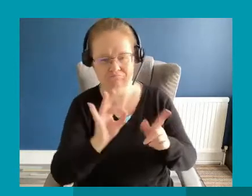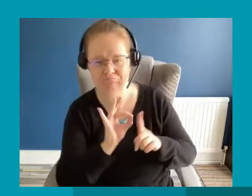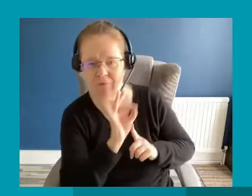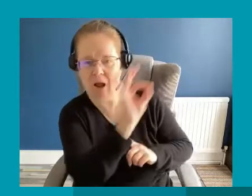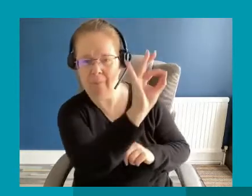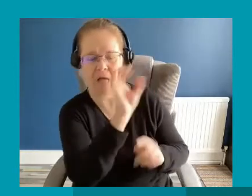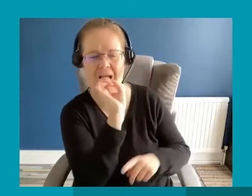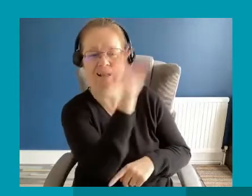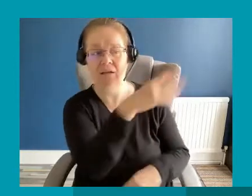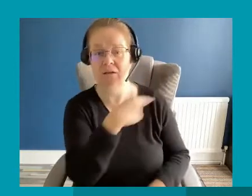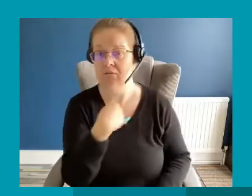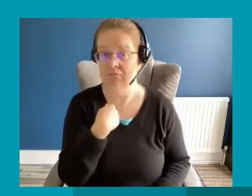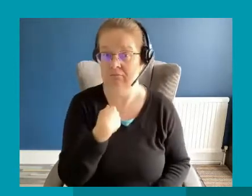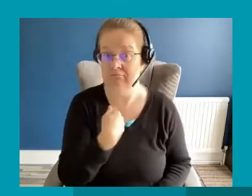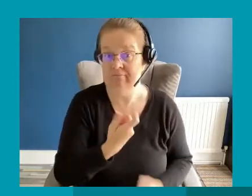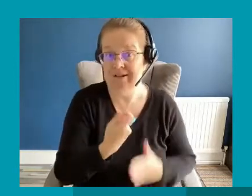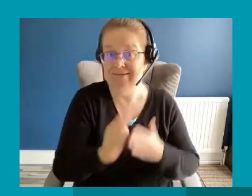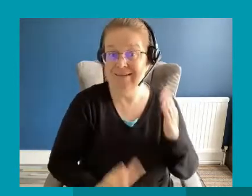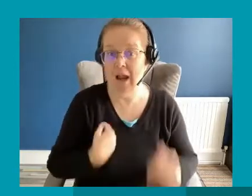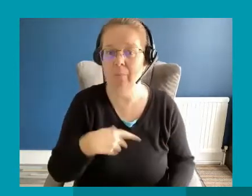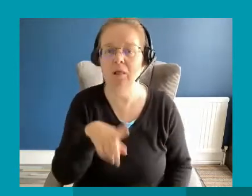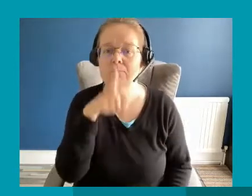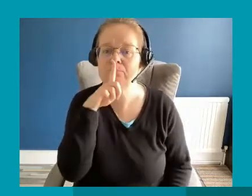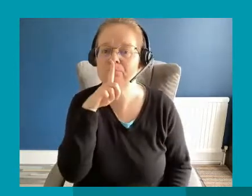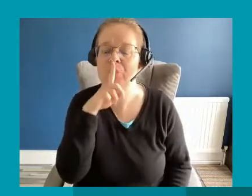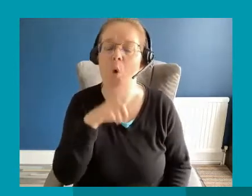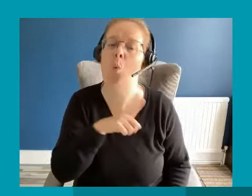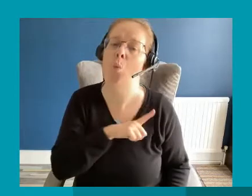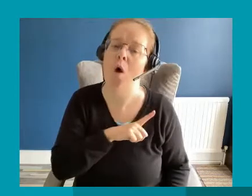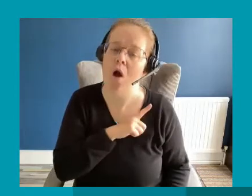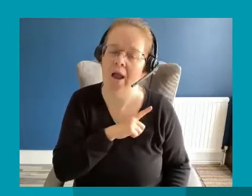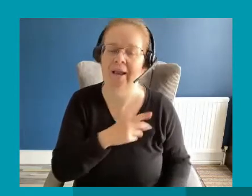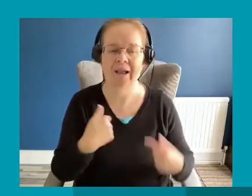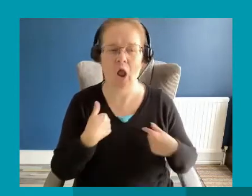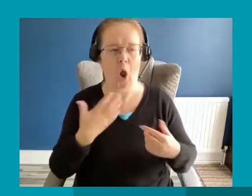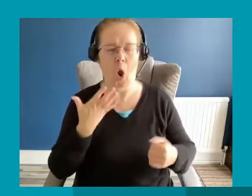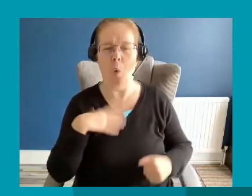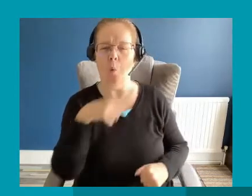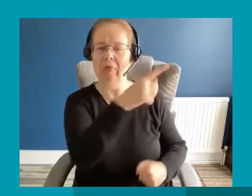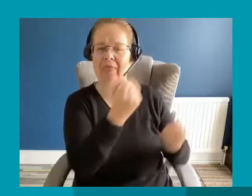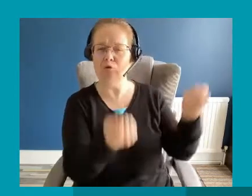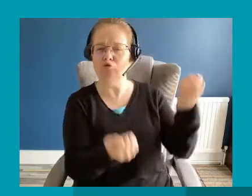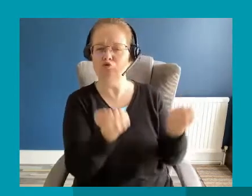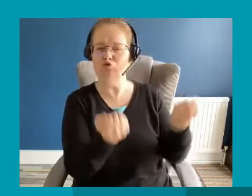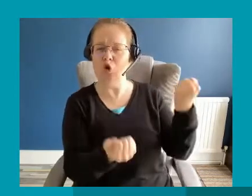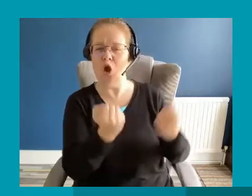I didn't tell them that I was disabled just because I wanted them to judge me on my experience and